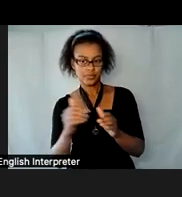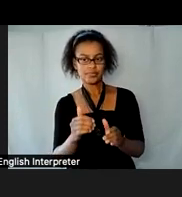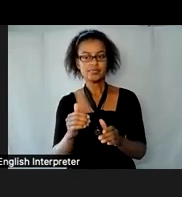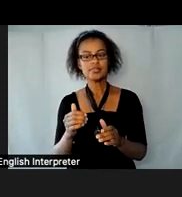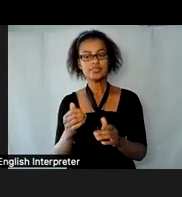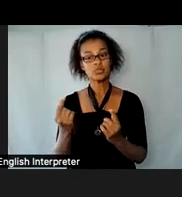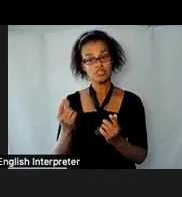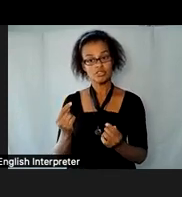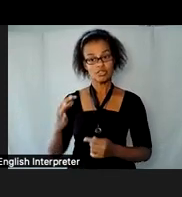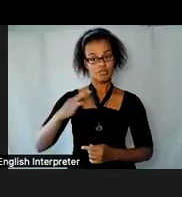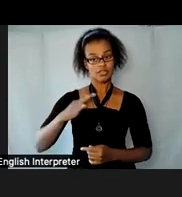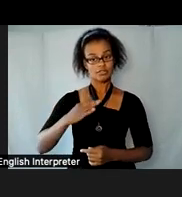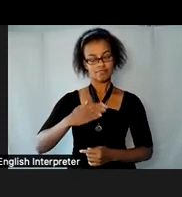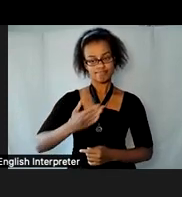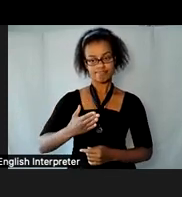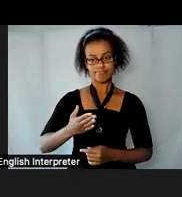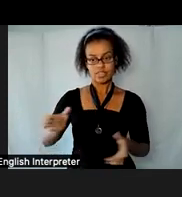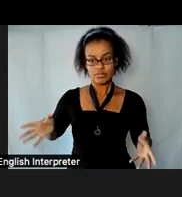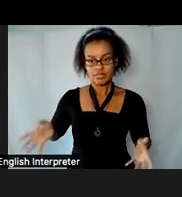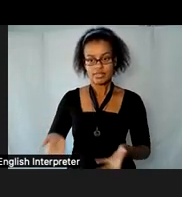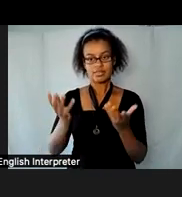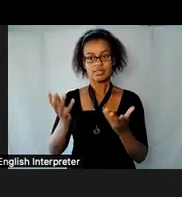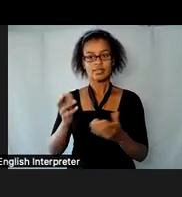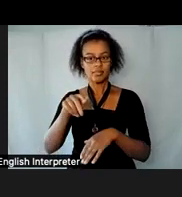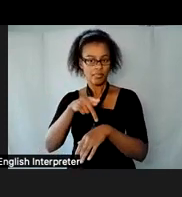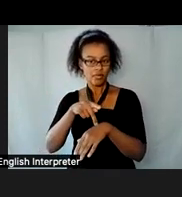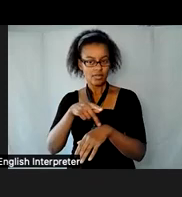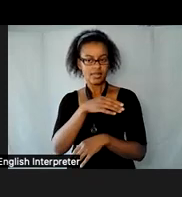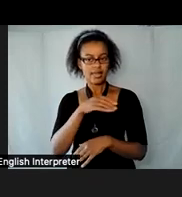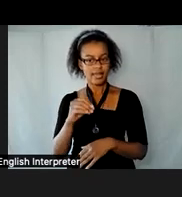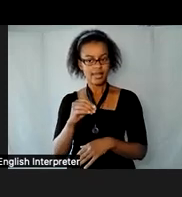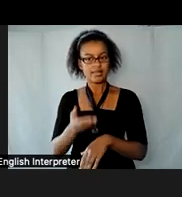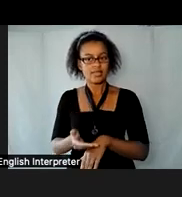parks and improve quality of life in cities across Canada.